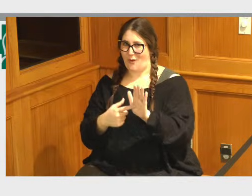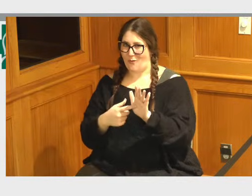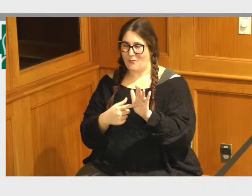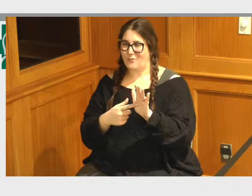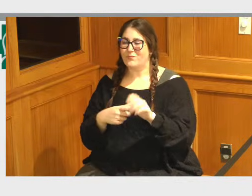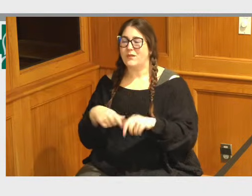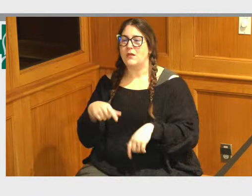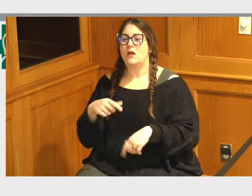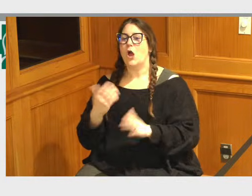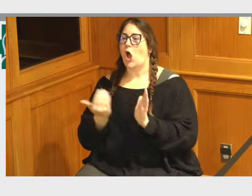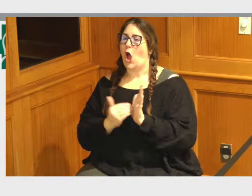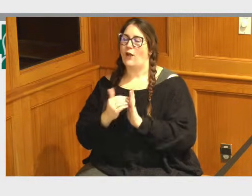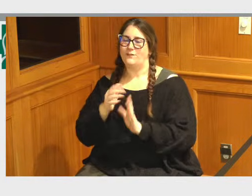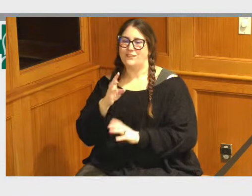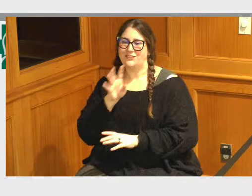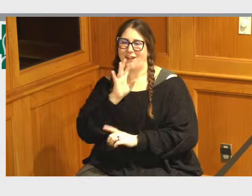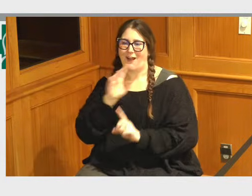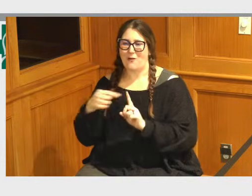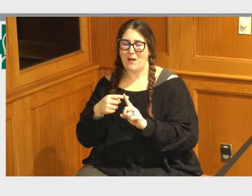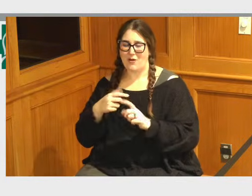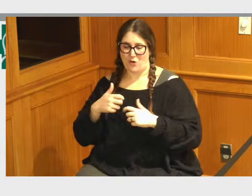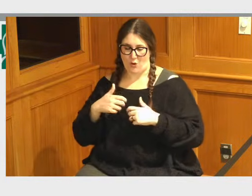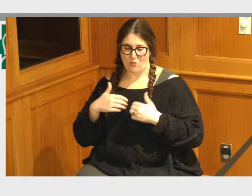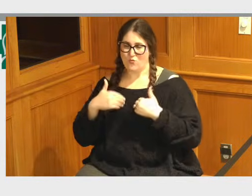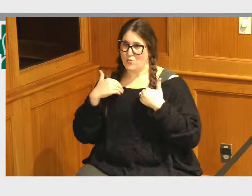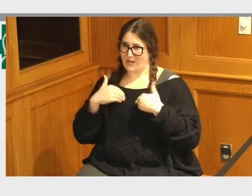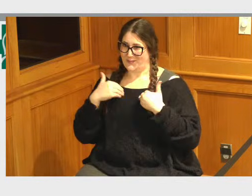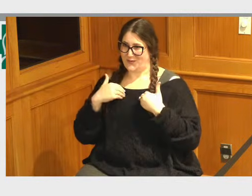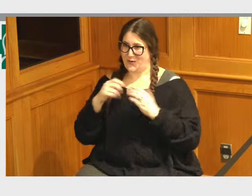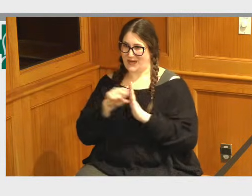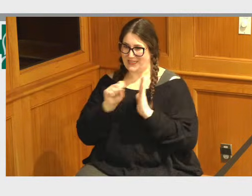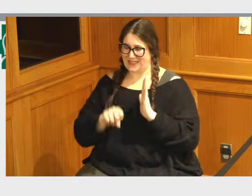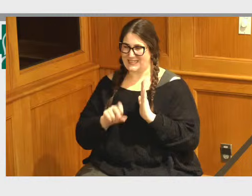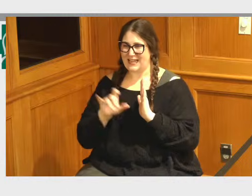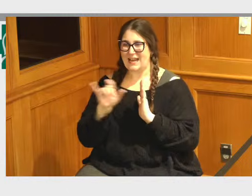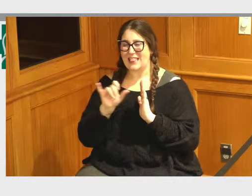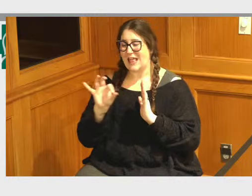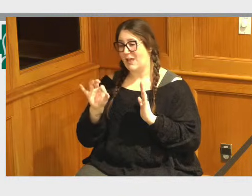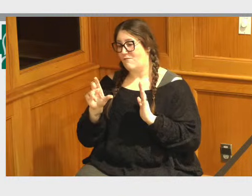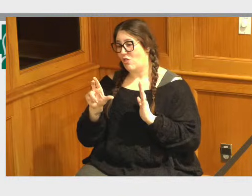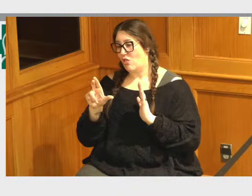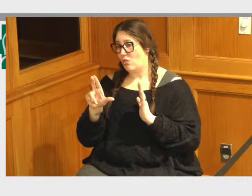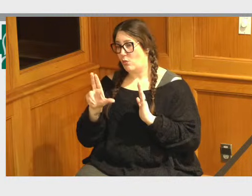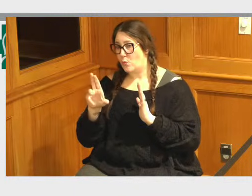about respiratory season as opposed to just flu or co 19 season as we see lots of fluctuation with